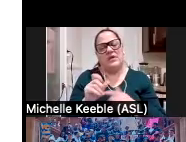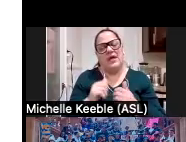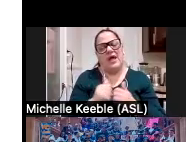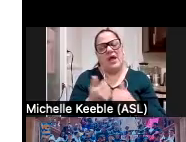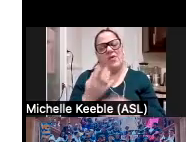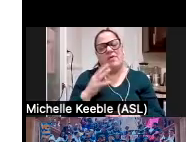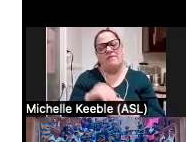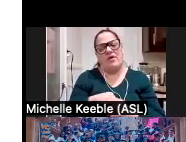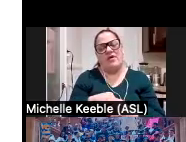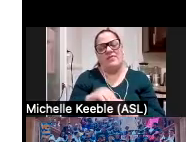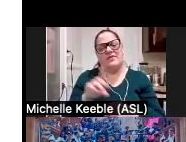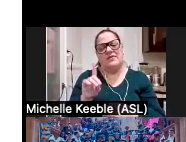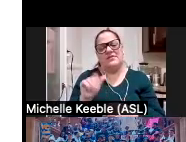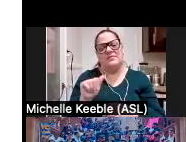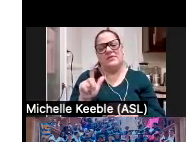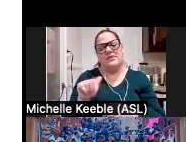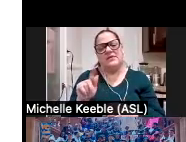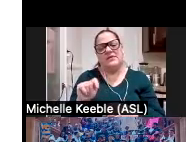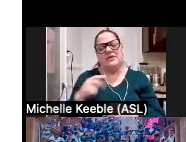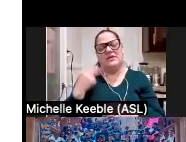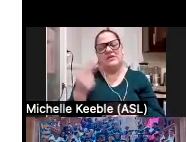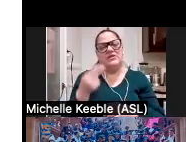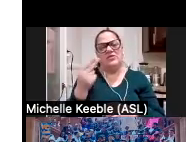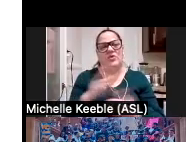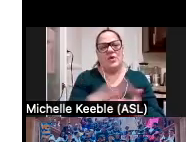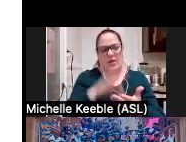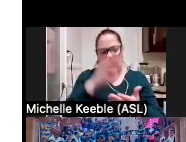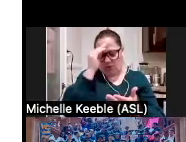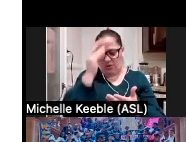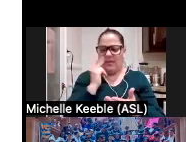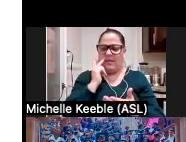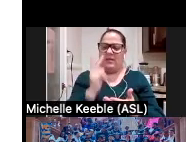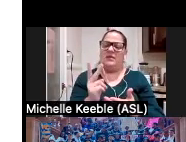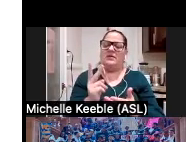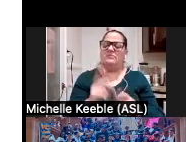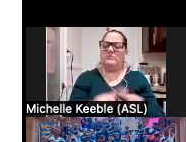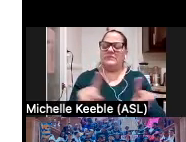in disability history and what they're learning in the artifacts they are looking at um such as